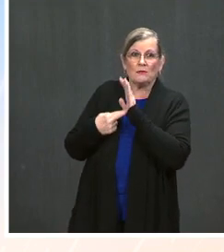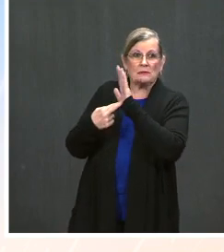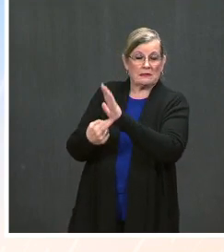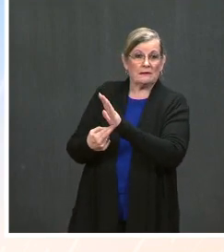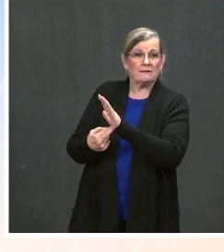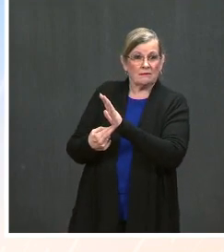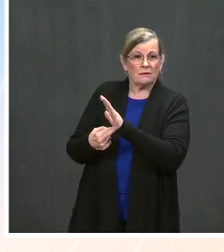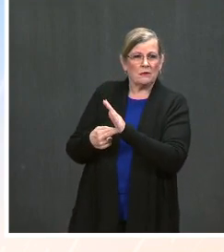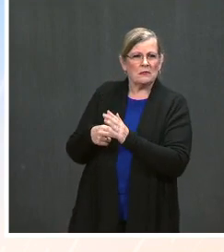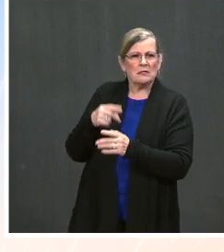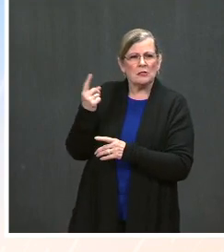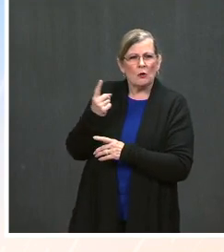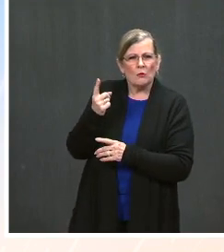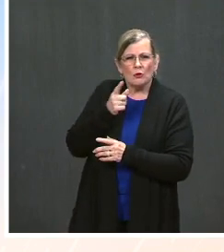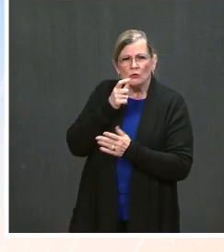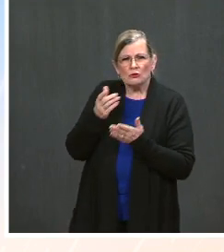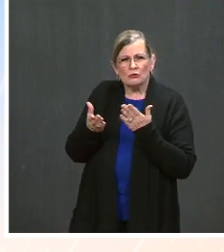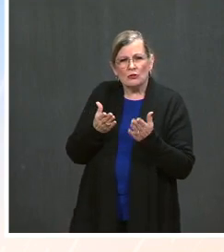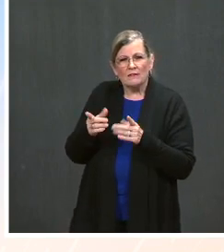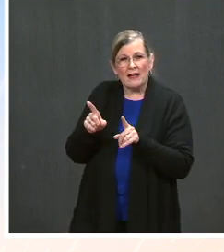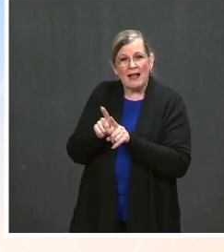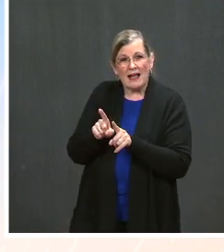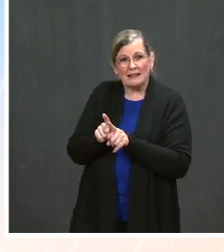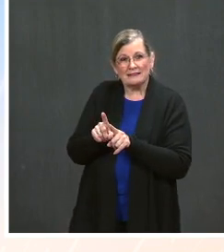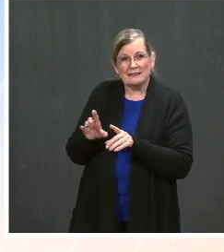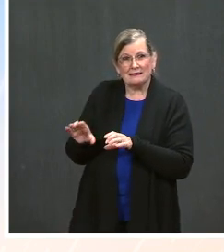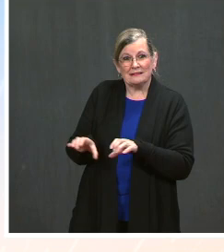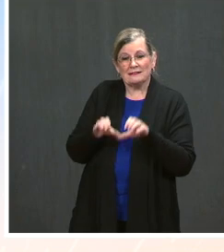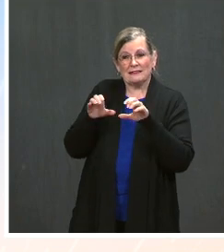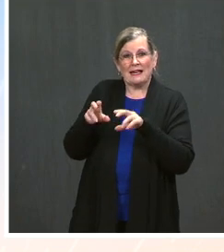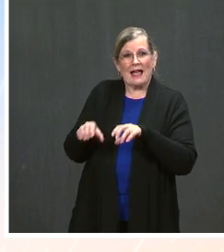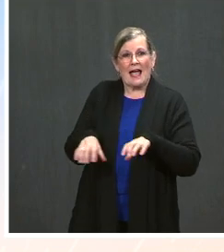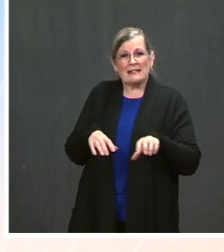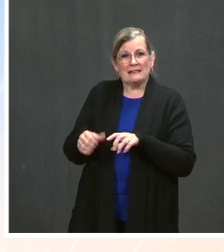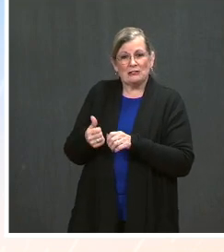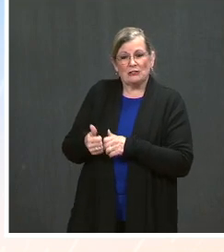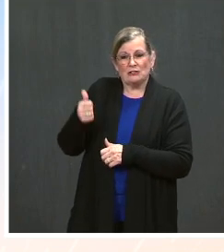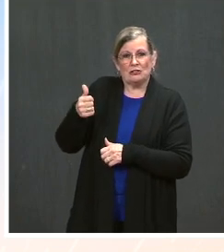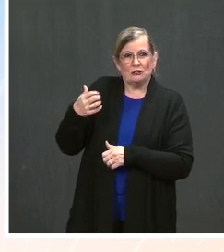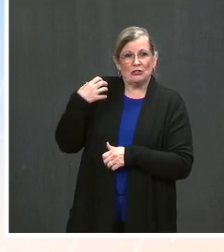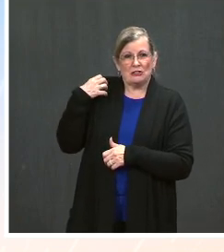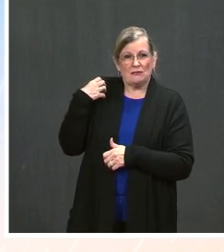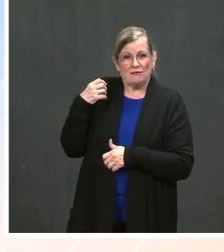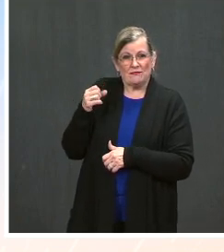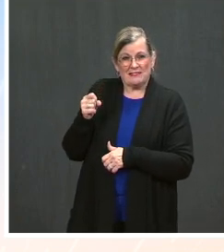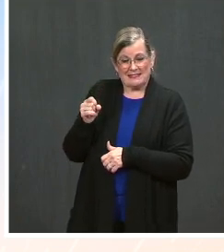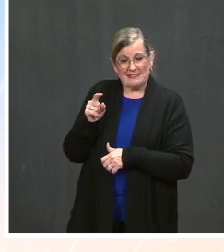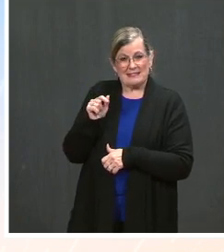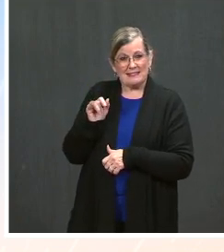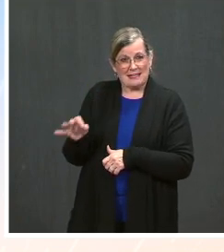essentially, an Acting Chief of Staff; typically, a member of the press team who travels regularly to, kind of,